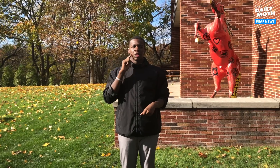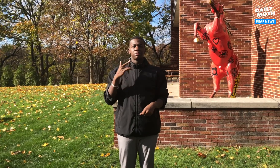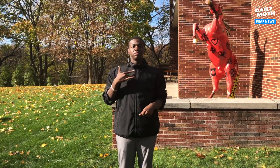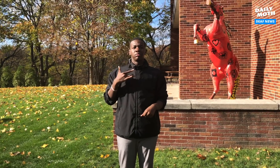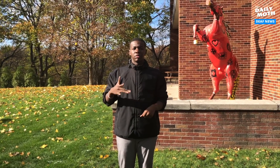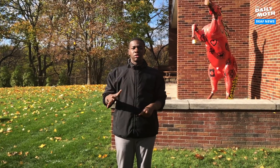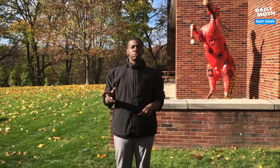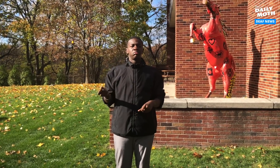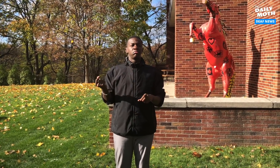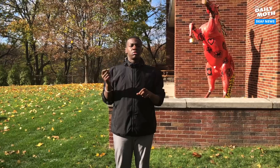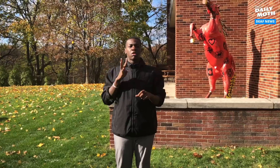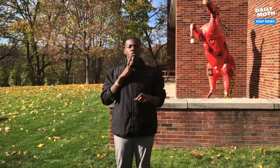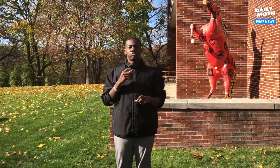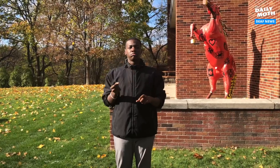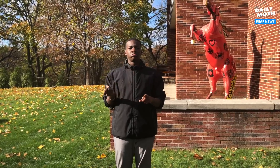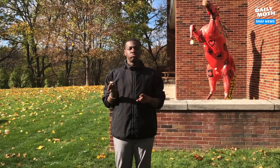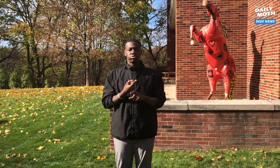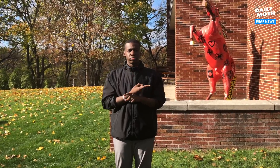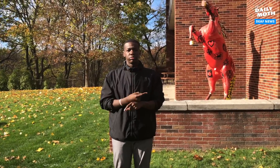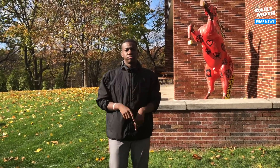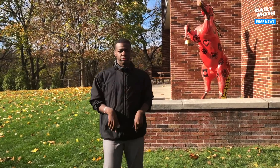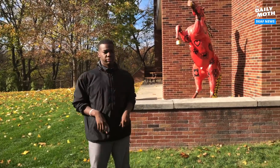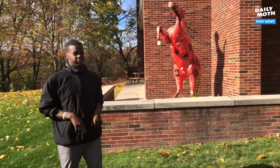An example of a Deaf Bing is people go completely off the point.